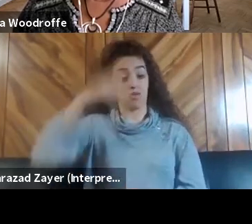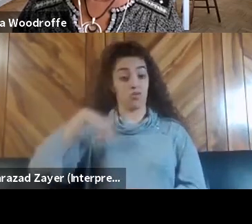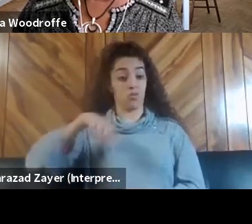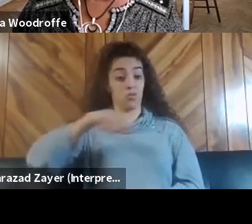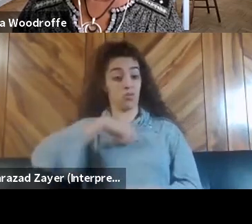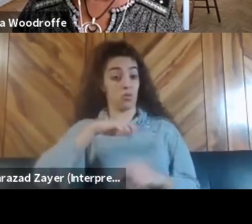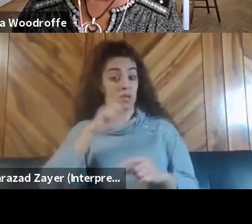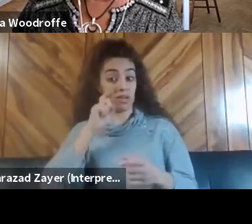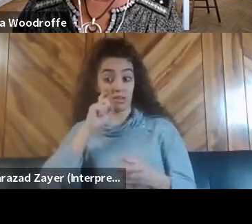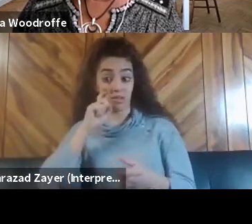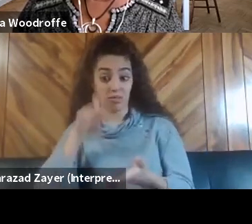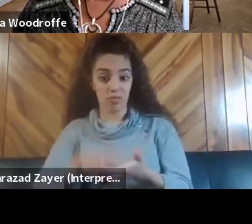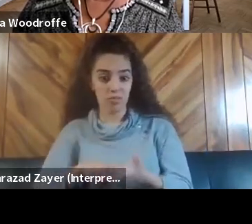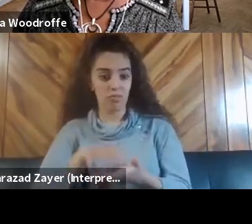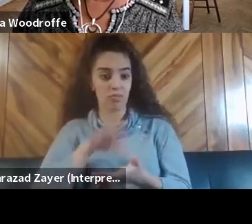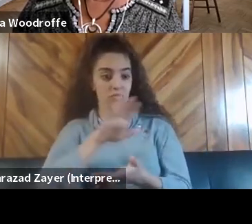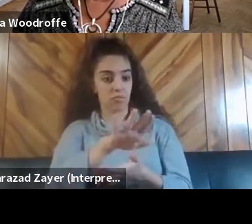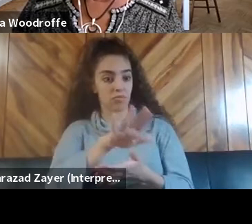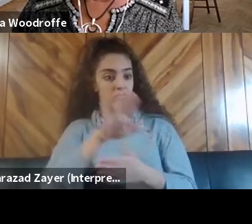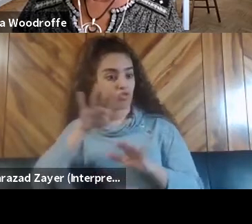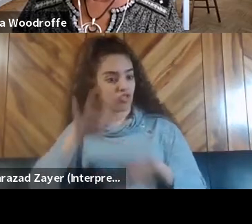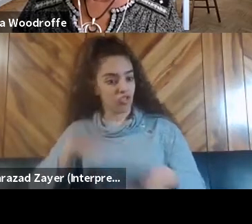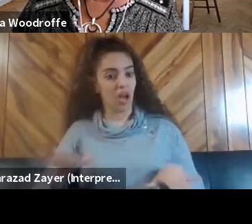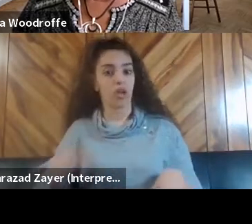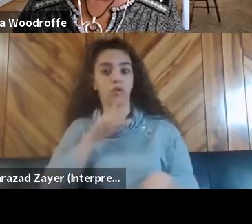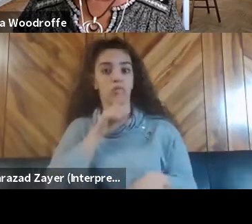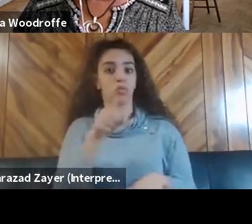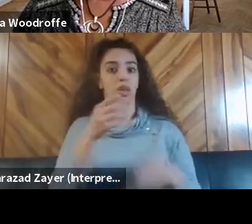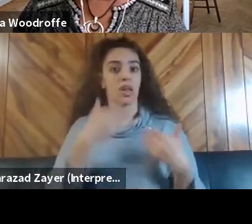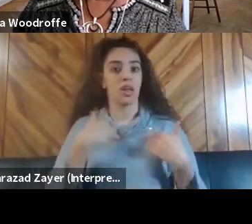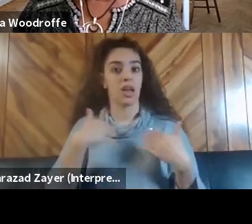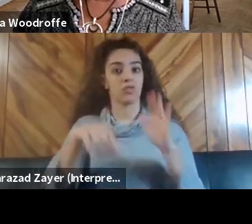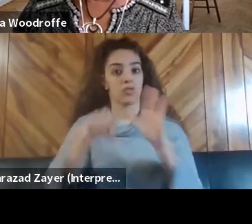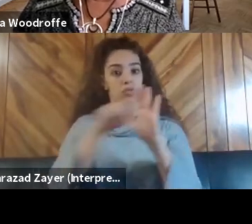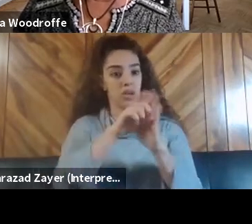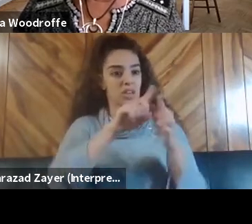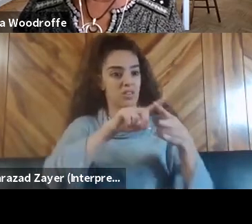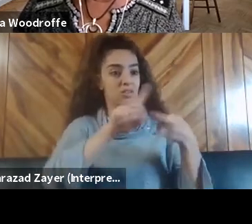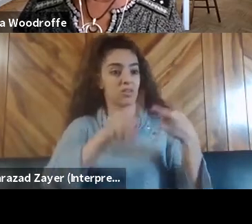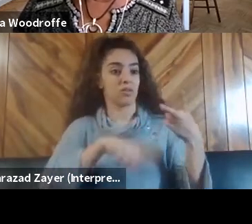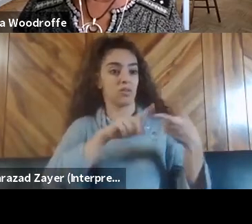the work he's done? And are you fighting with me to not let him